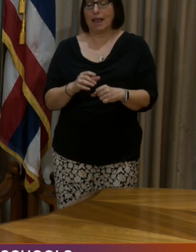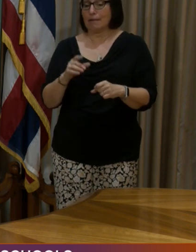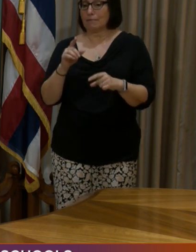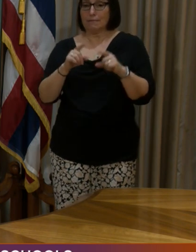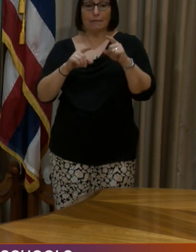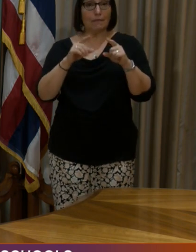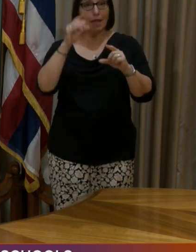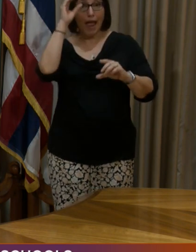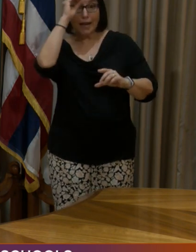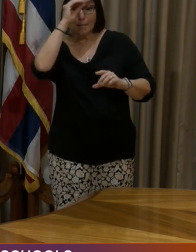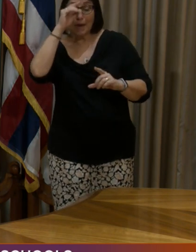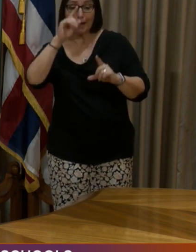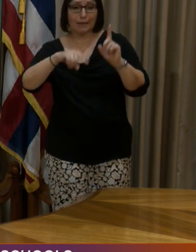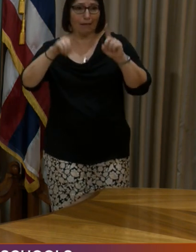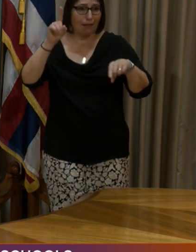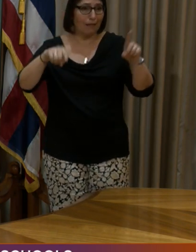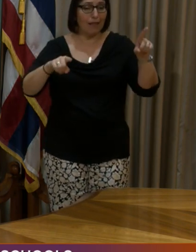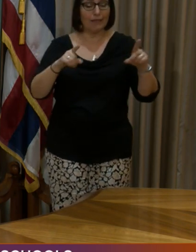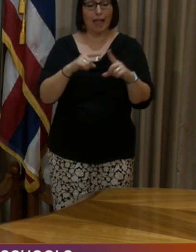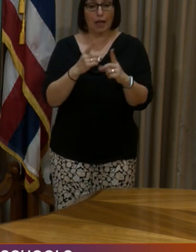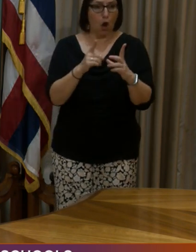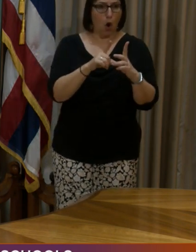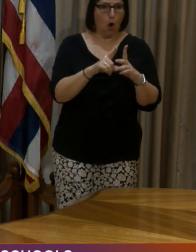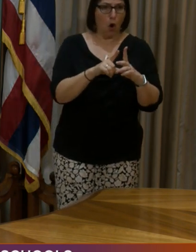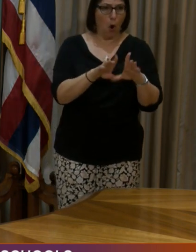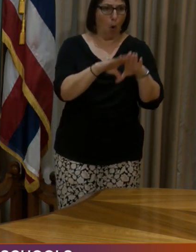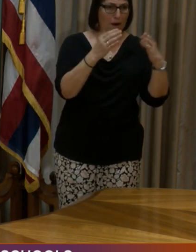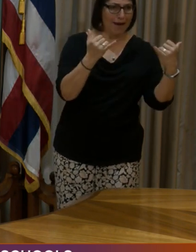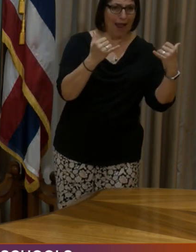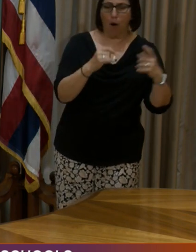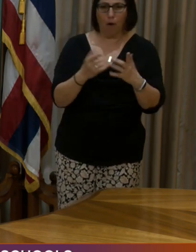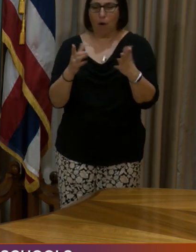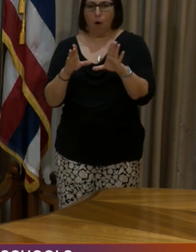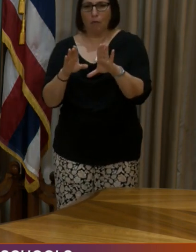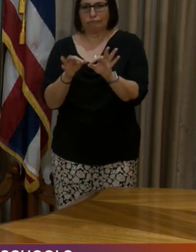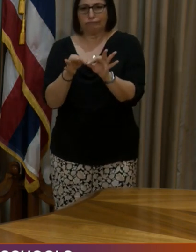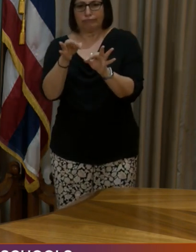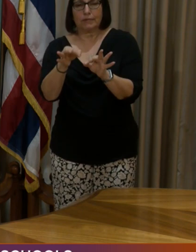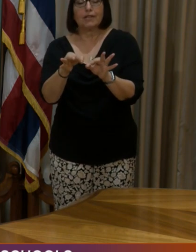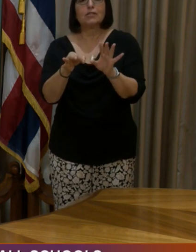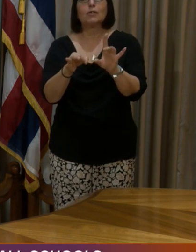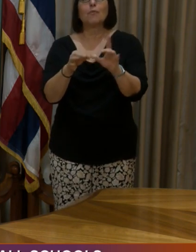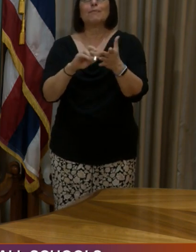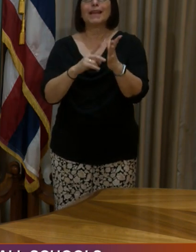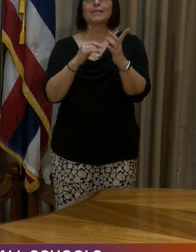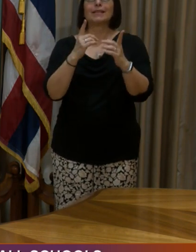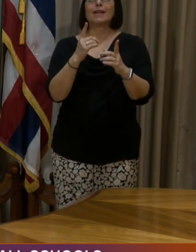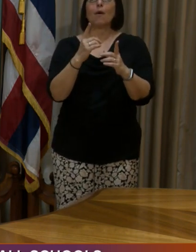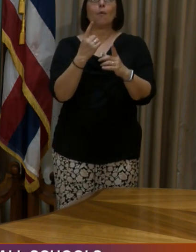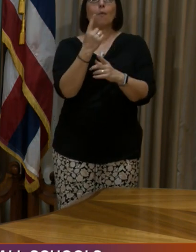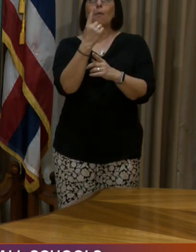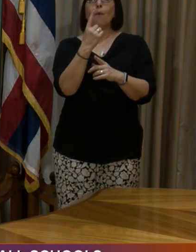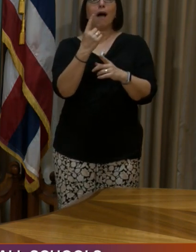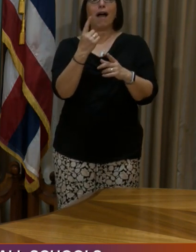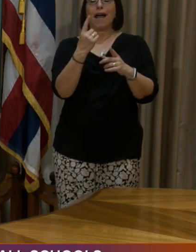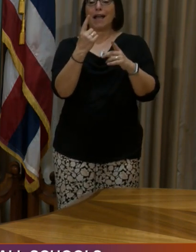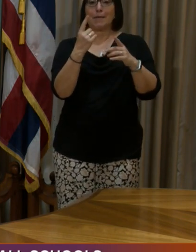FOR EVERYONE AND THERE ARE DIFFERING OPINIONS IN THE COMMUNITY ABOUT HOW QUICKLY OUR SCHOOLS SHOULD REOPEN.